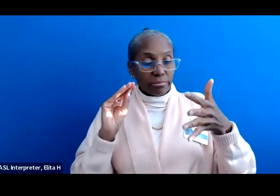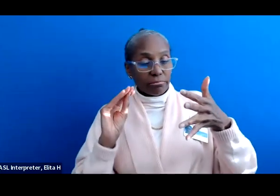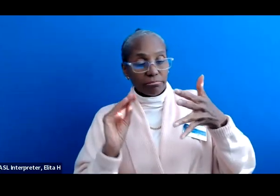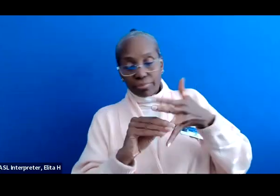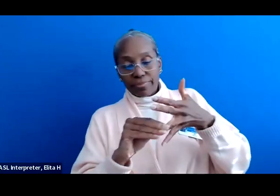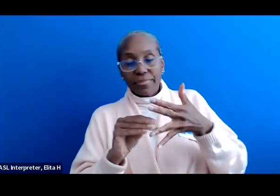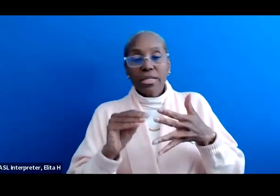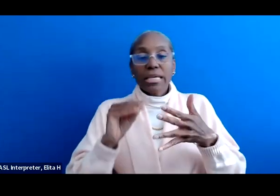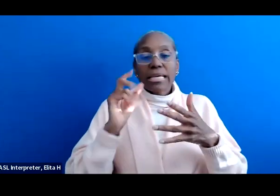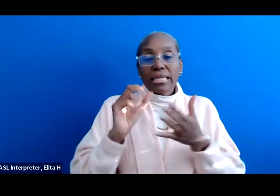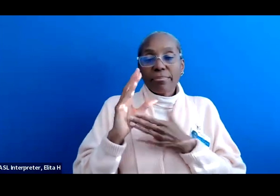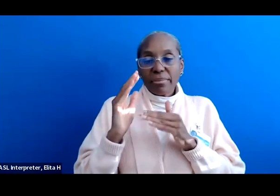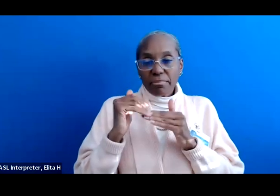It can be a minimally invasive surgery.